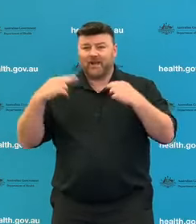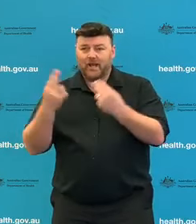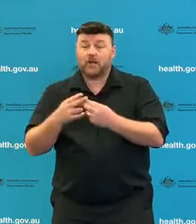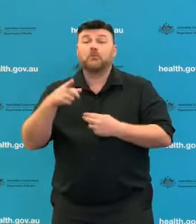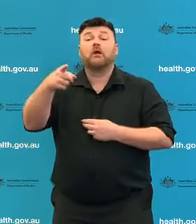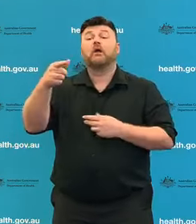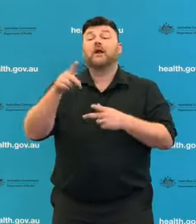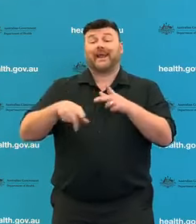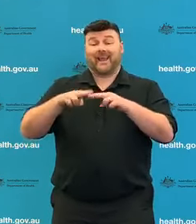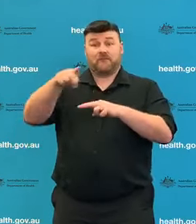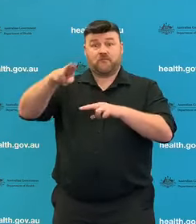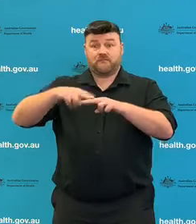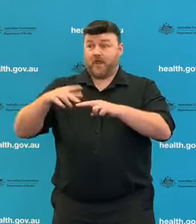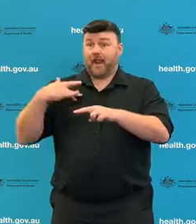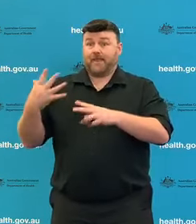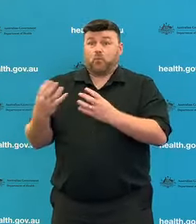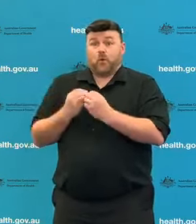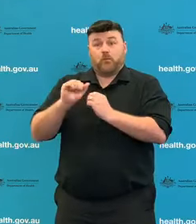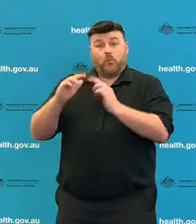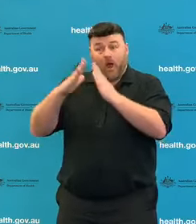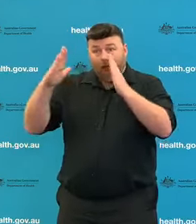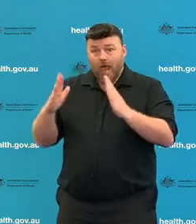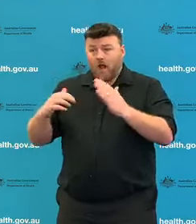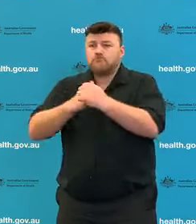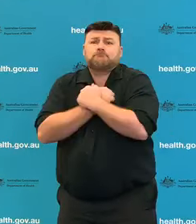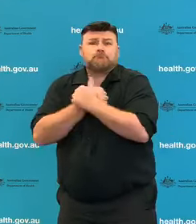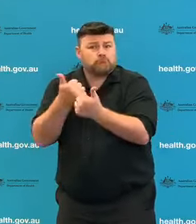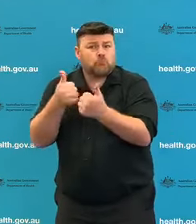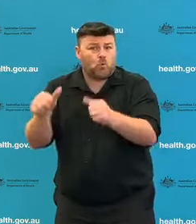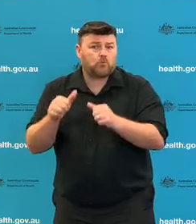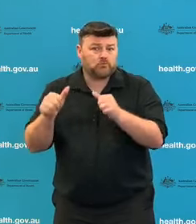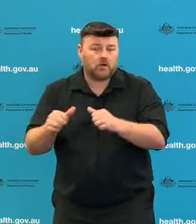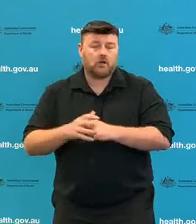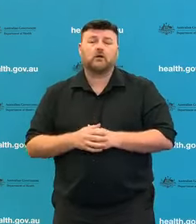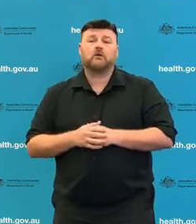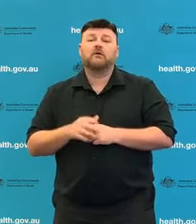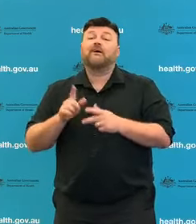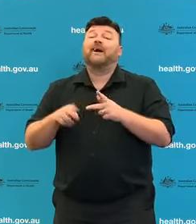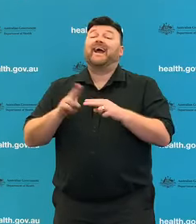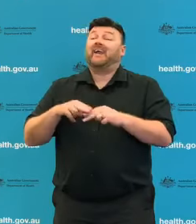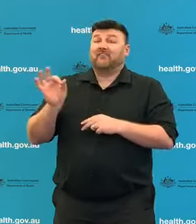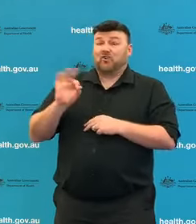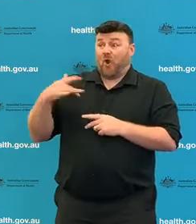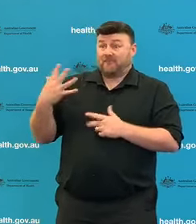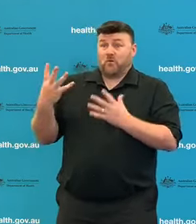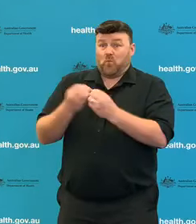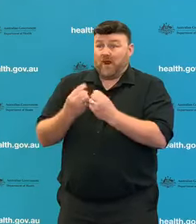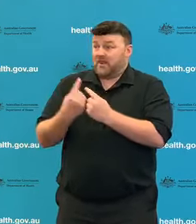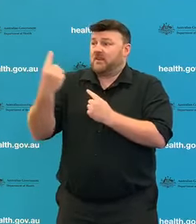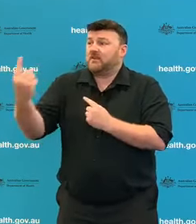your household then a hug is okay but other than that you're going to need to find new and different ways to greet each other